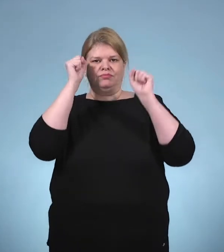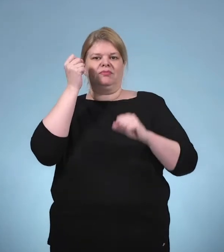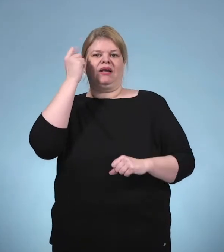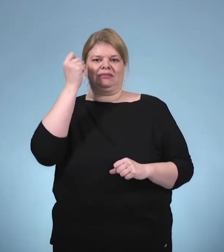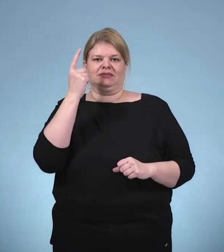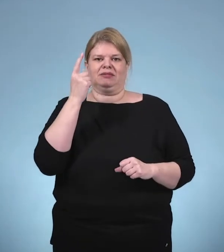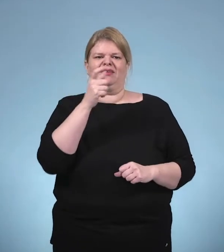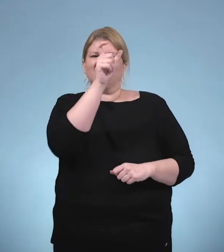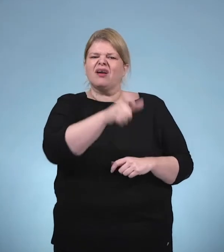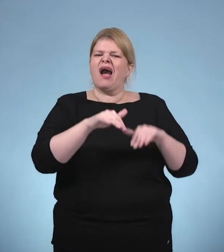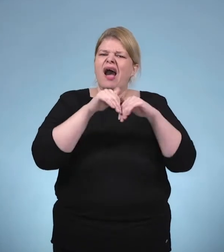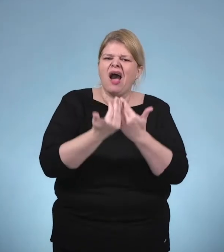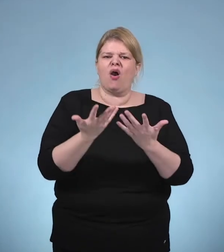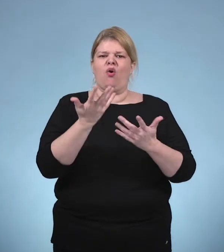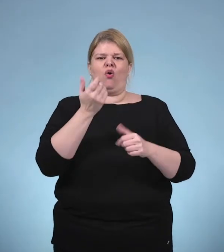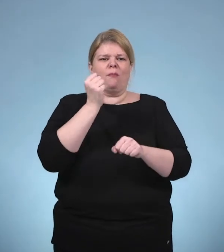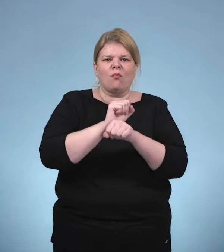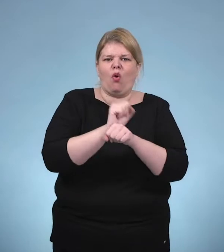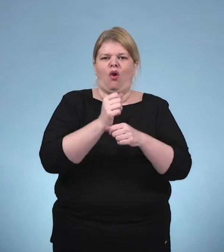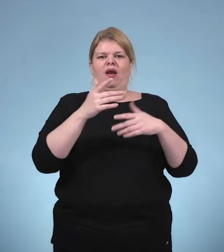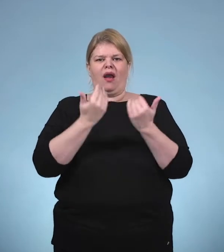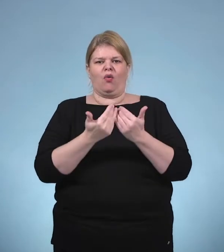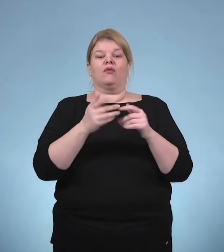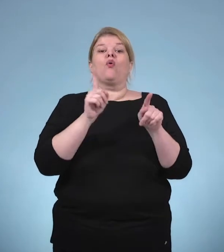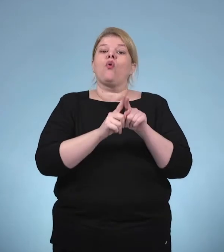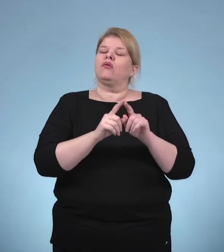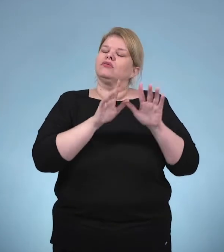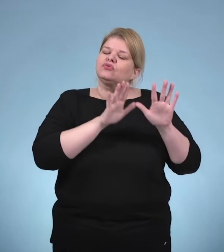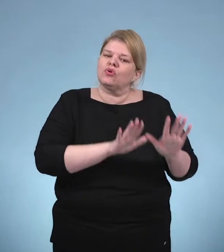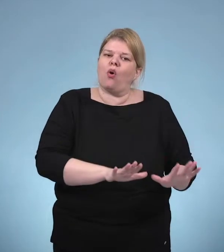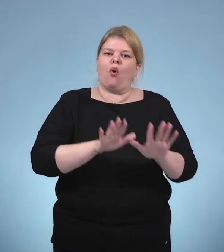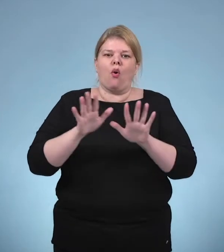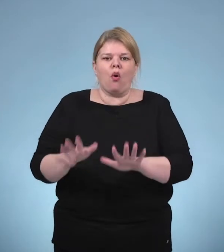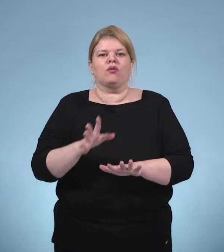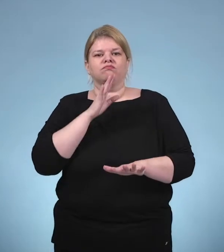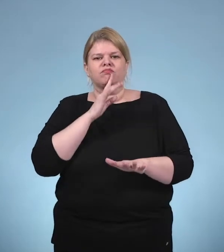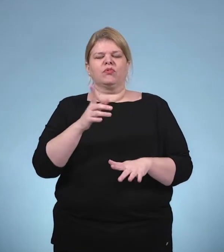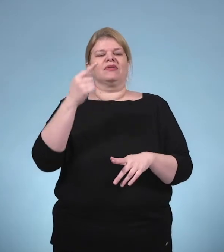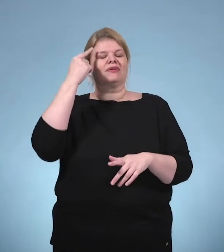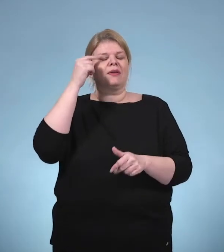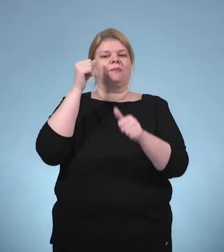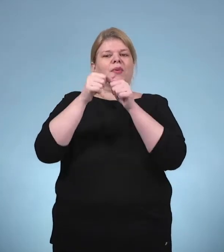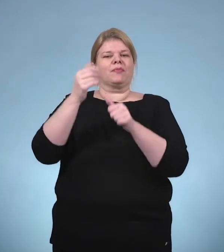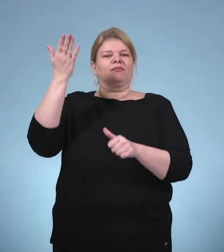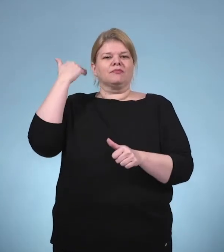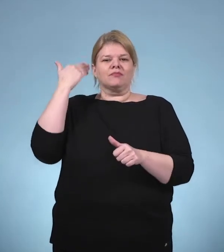their actions themselves. It is good to play the scene slowly. Remind the participants to speak loudly and clearly.